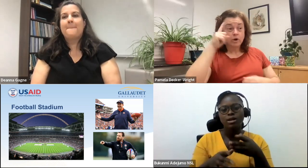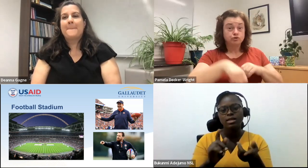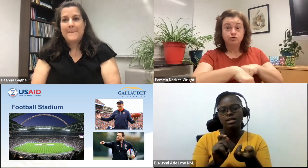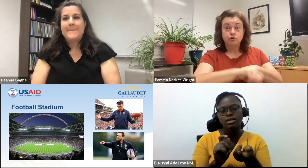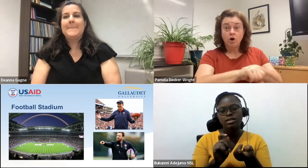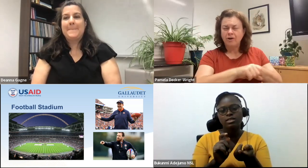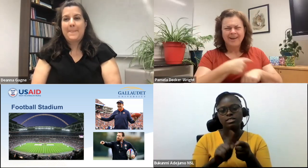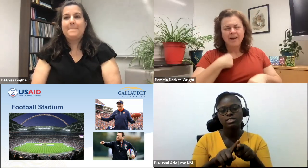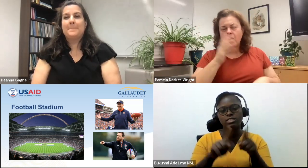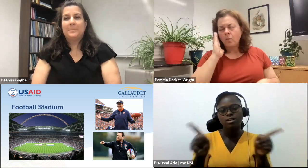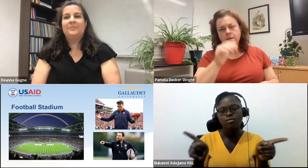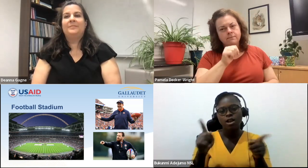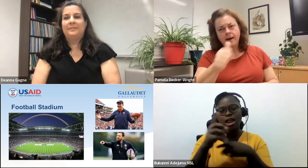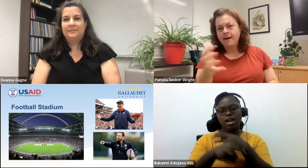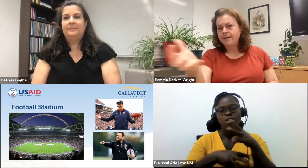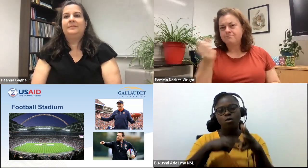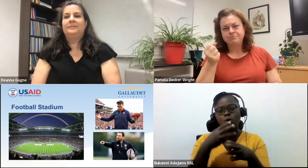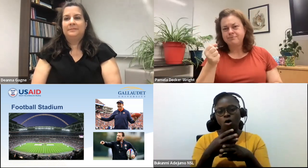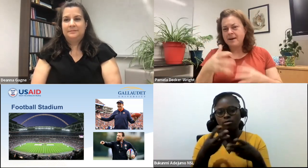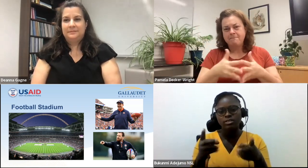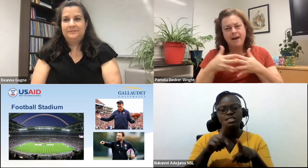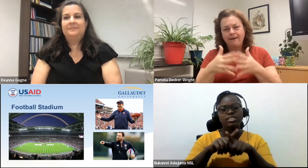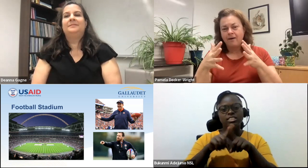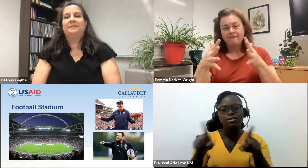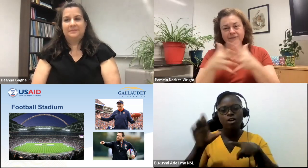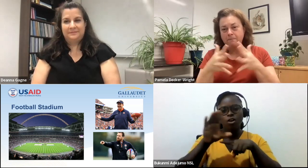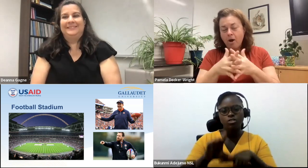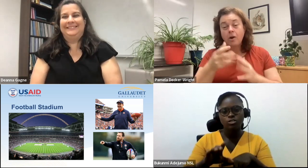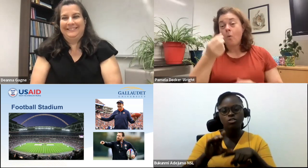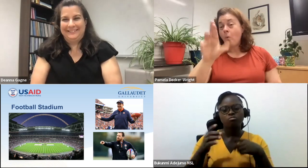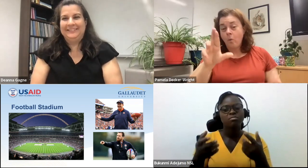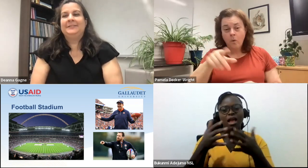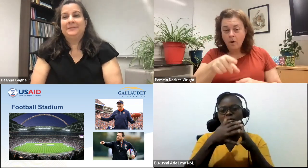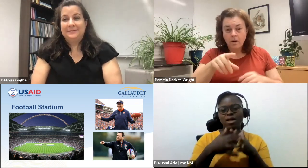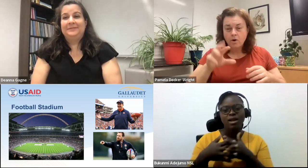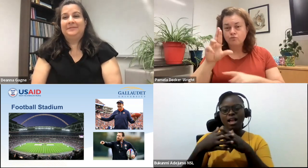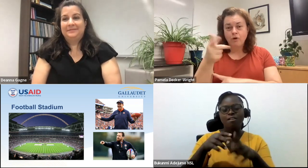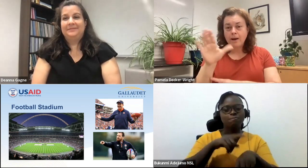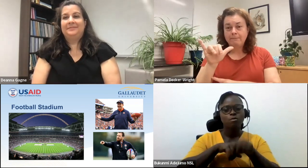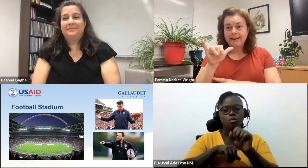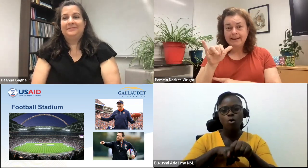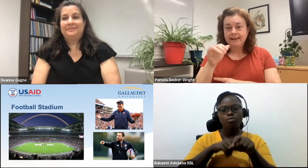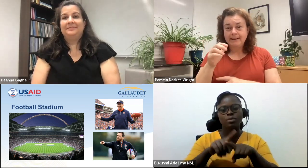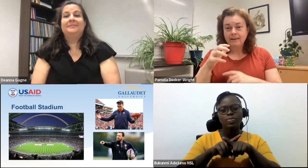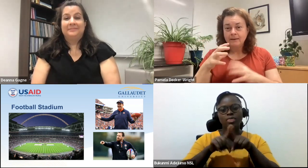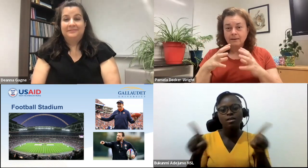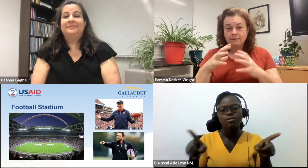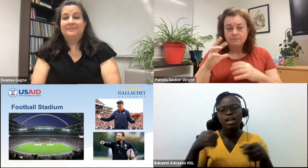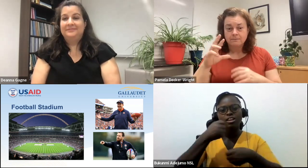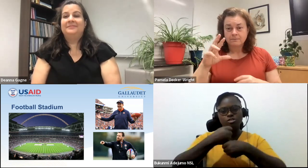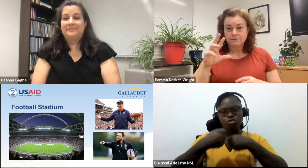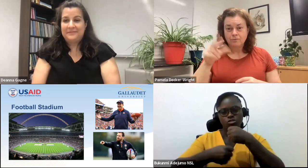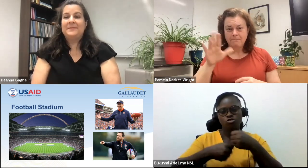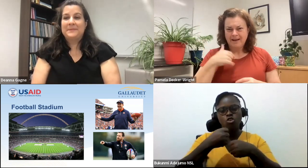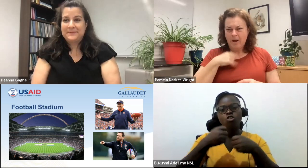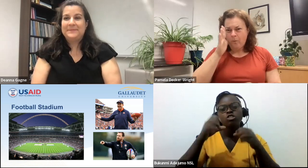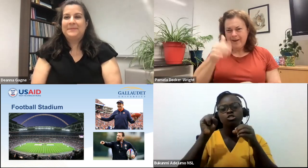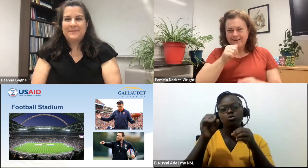So if you need a new coach or a football team, you're not gonna hire an American football coach. You're not gonna hire a Rugby coach.